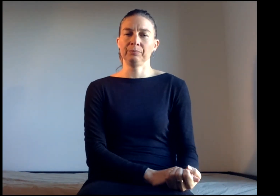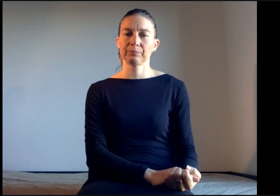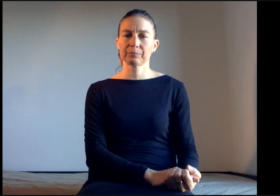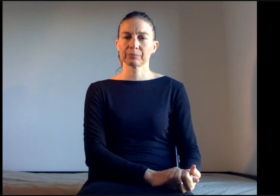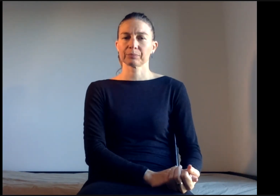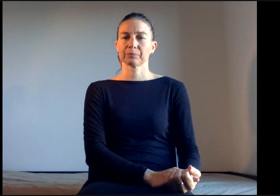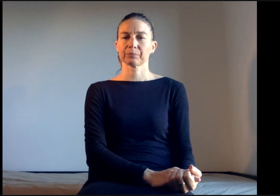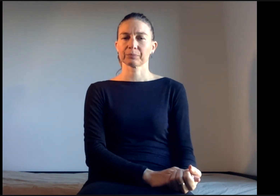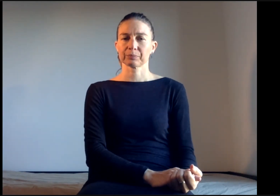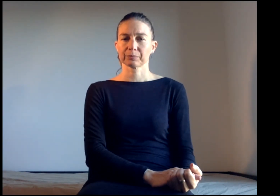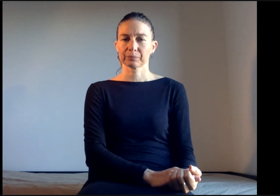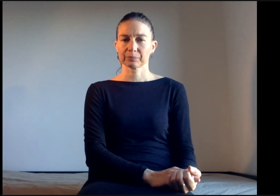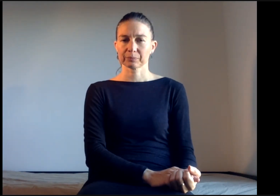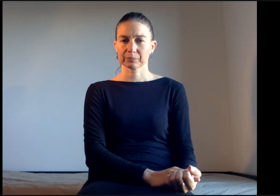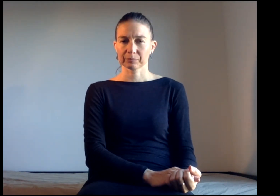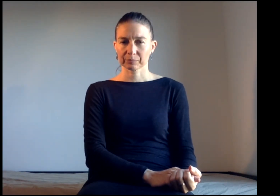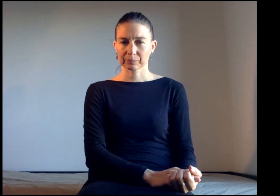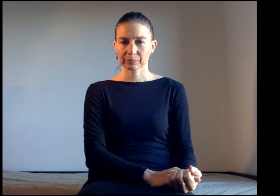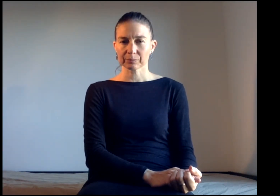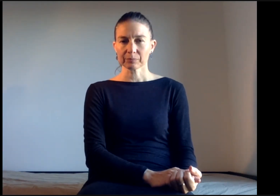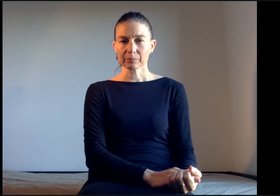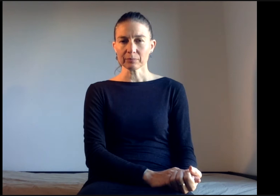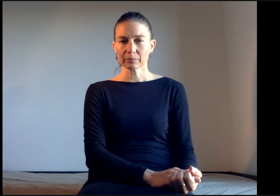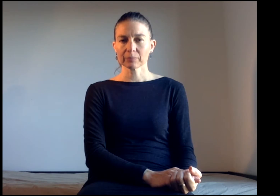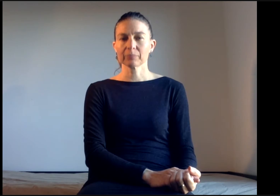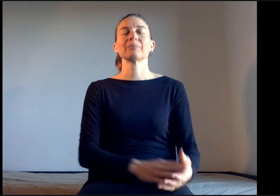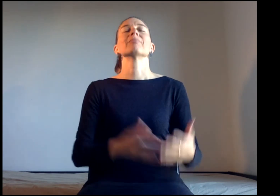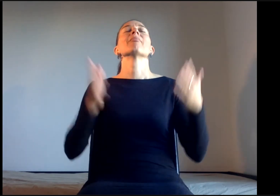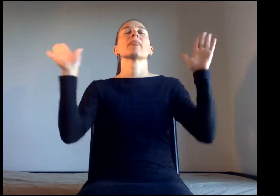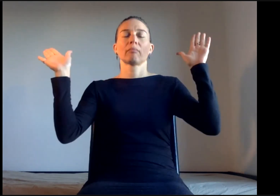Mostly about the issues of persons with intellectual disabilities.